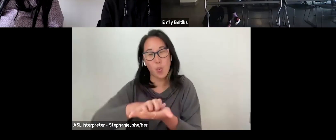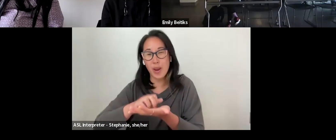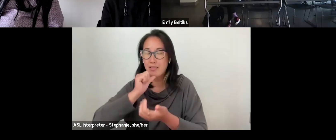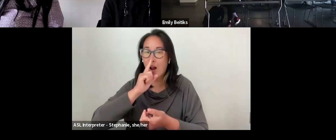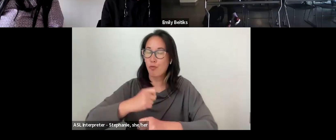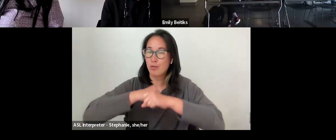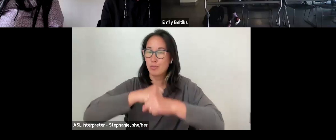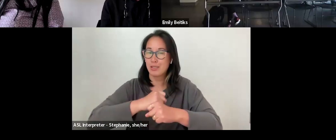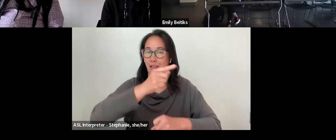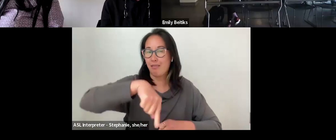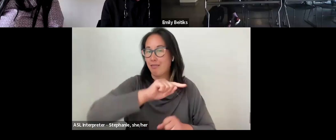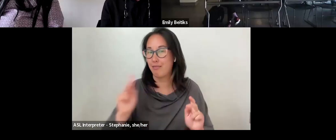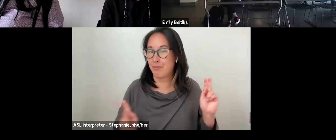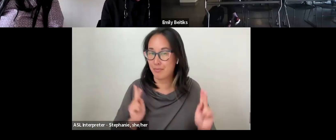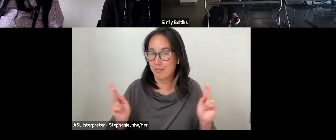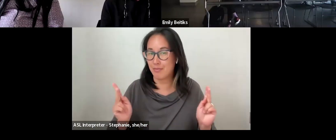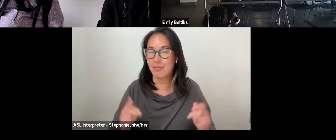to actually protect vulnerable populations.